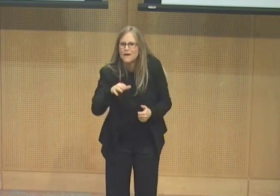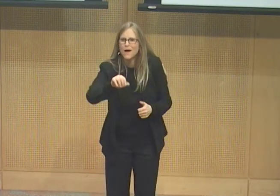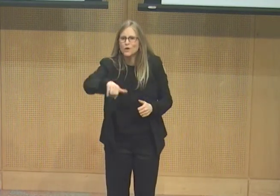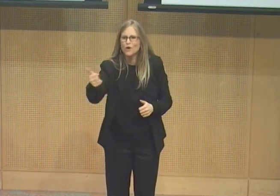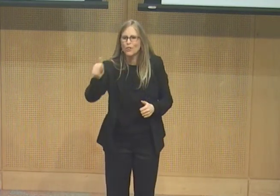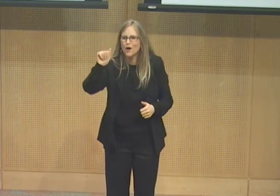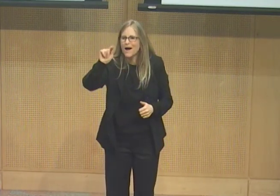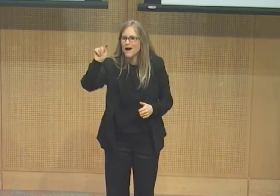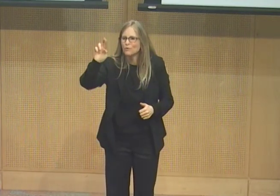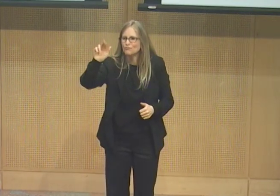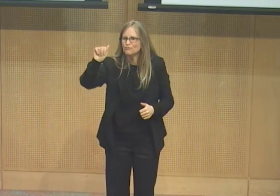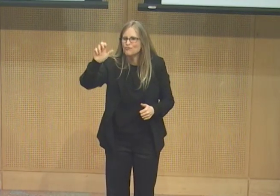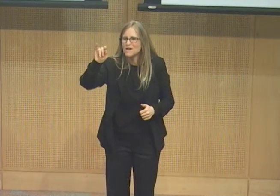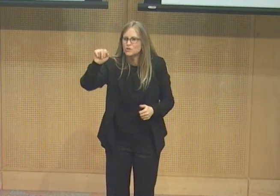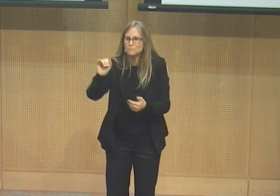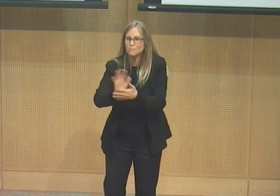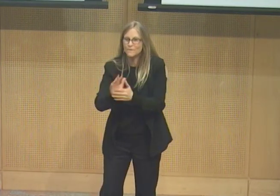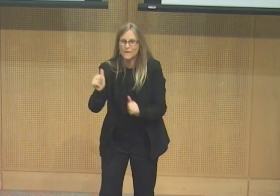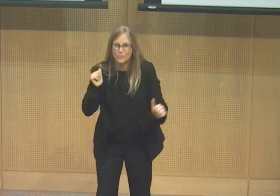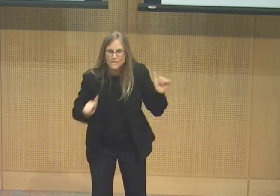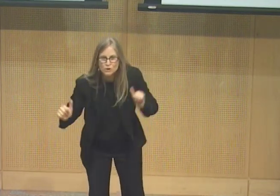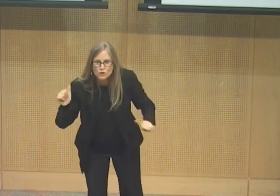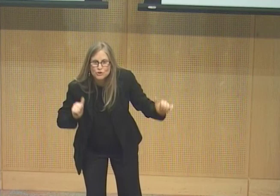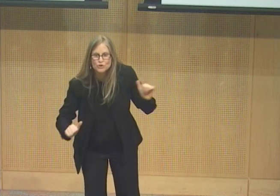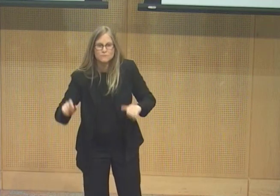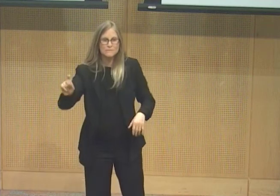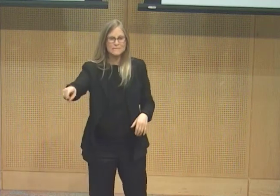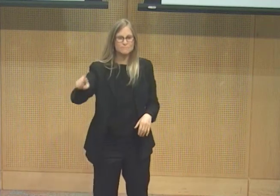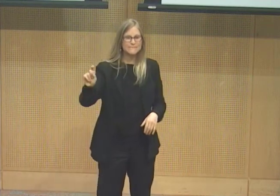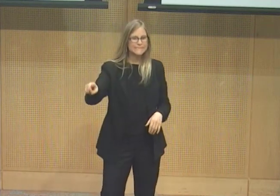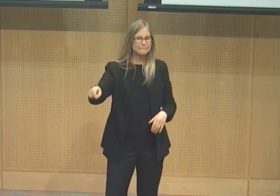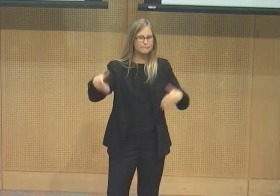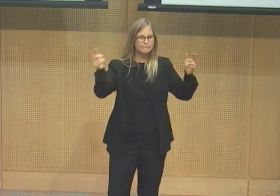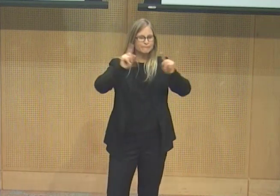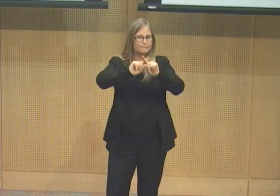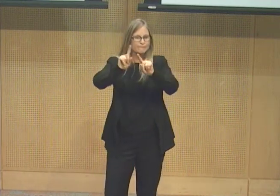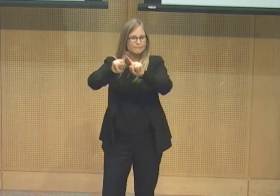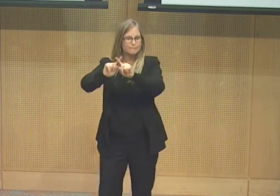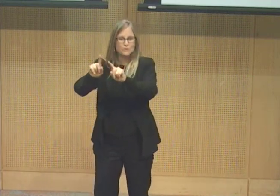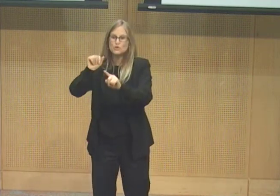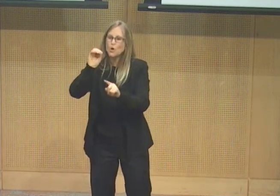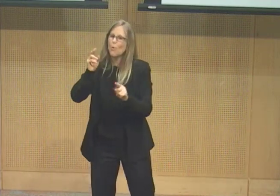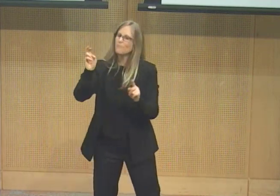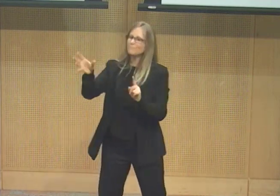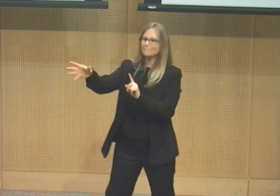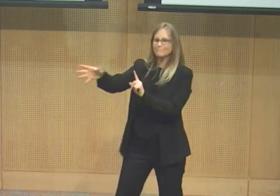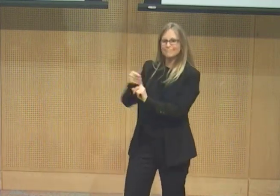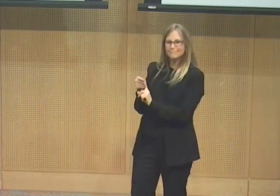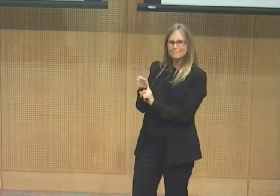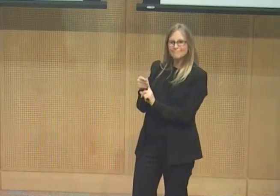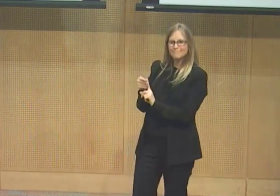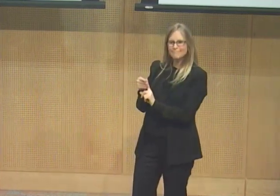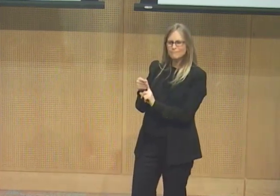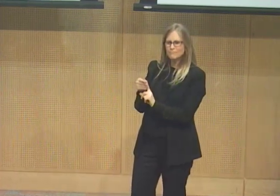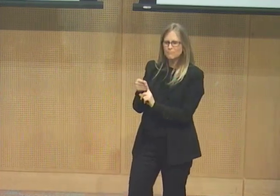Activities like going out to restaurants, being able to attend movie theaters,